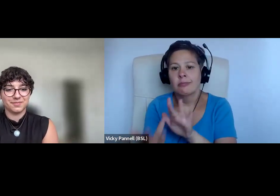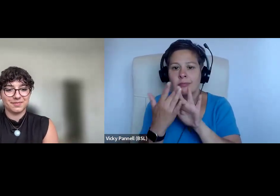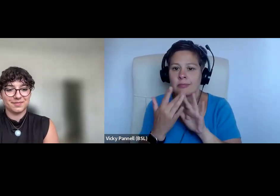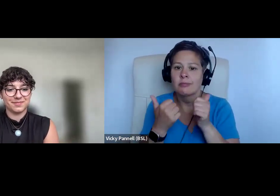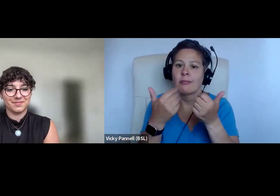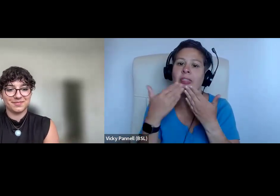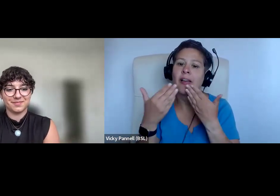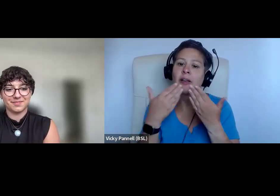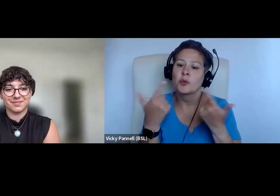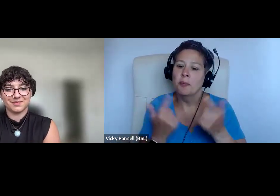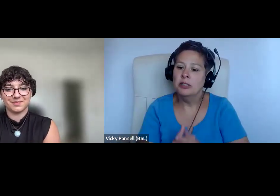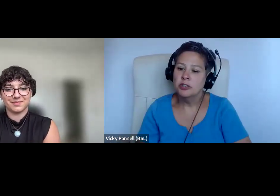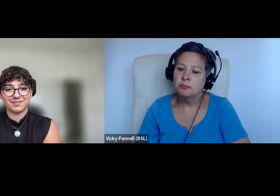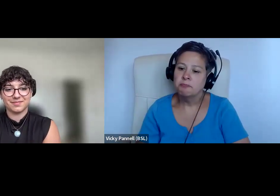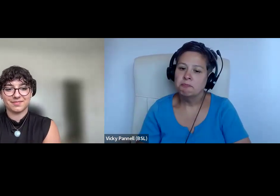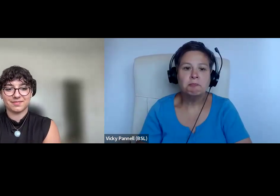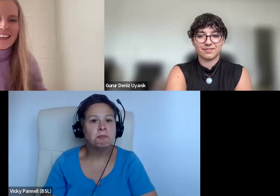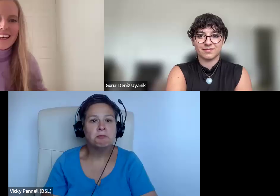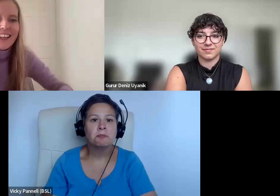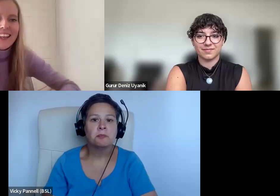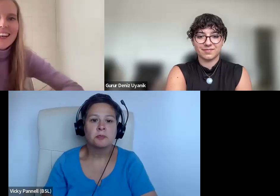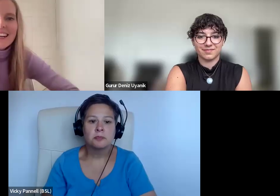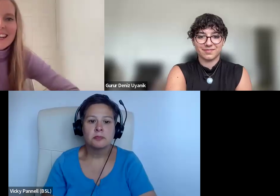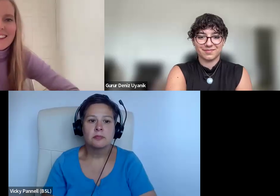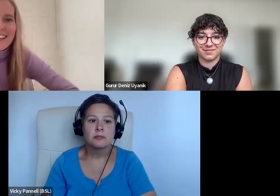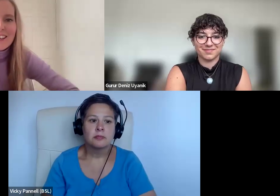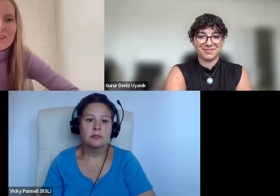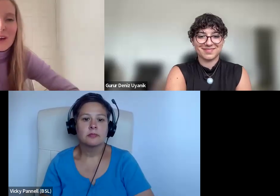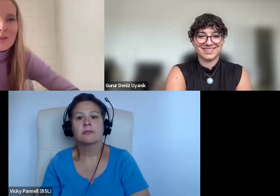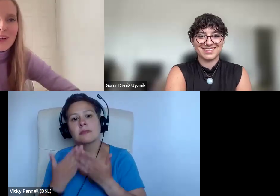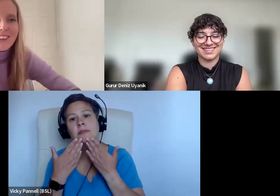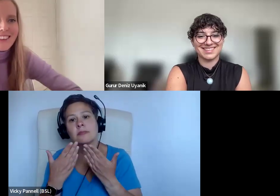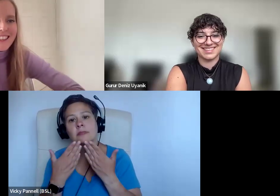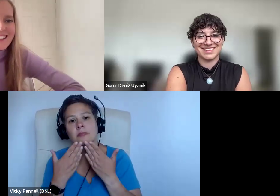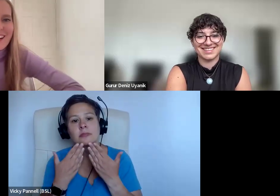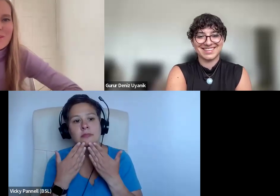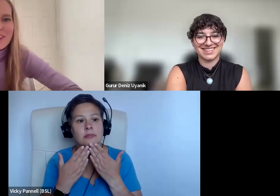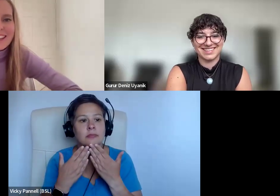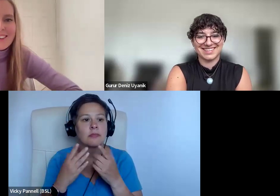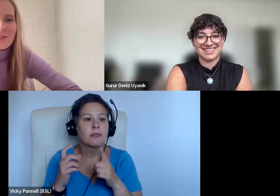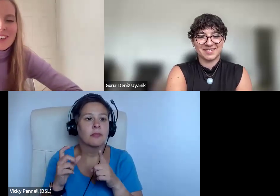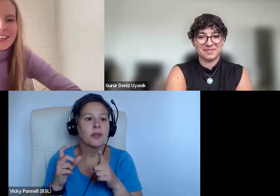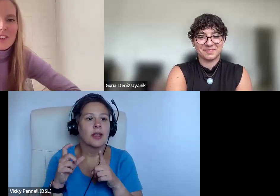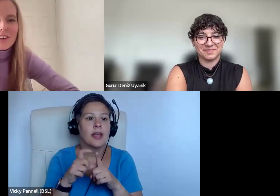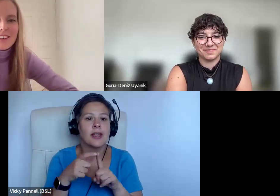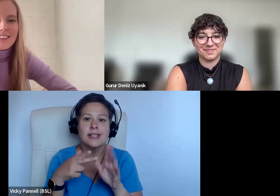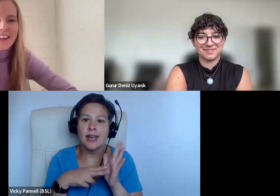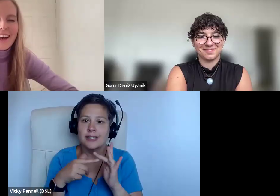I think something that's very... Can you hear me? Am I... Oh, okay, sorry. Something flashed up on my screen. So